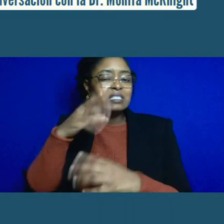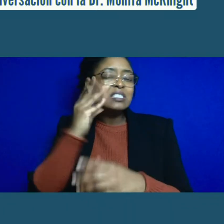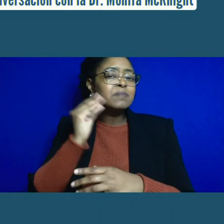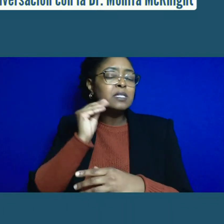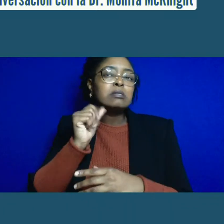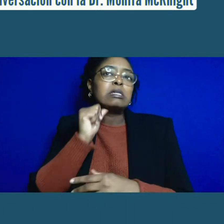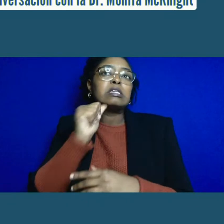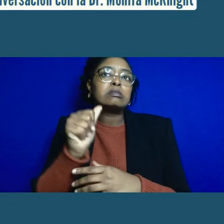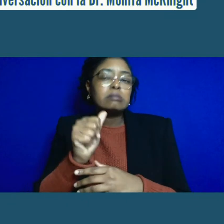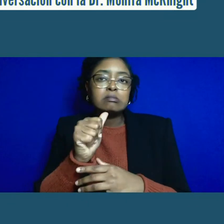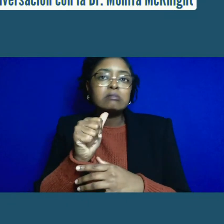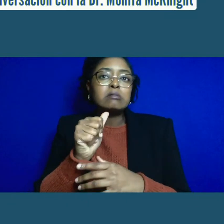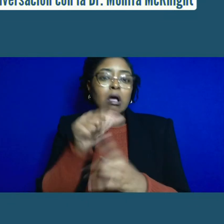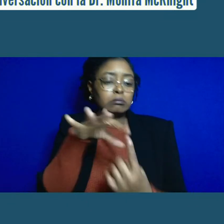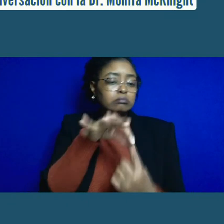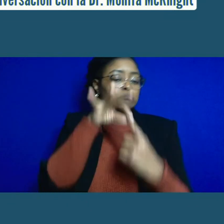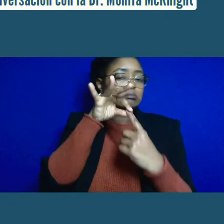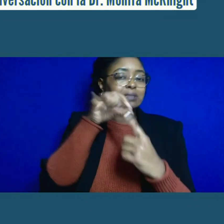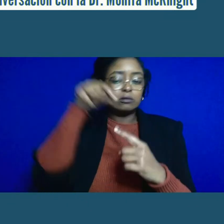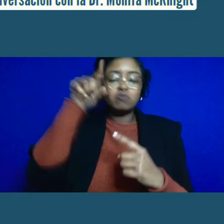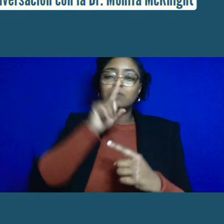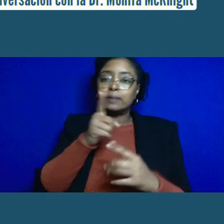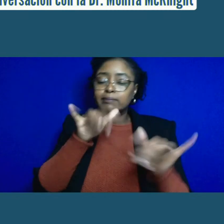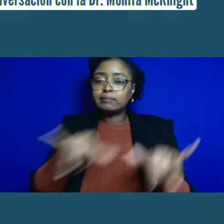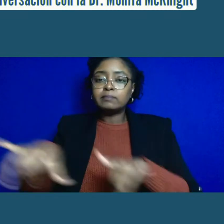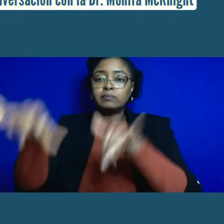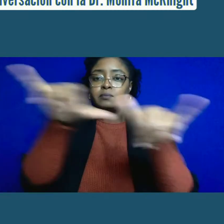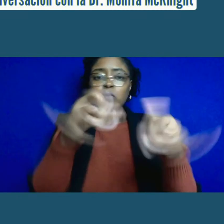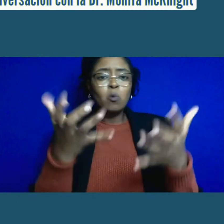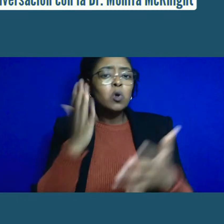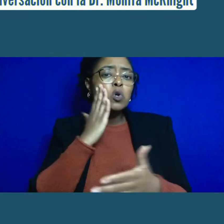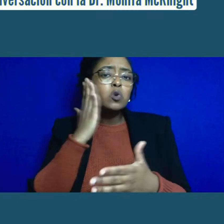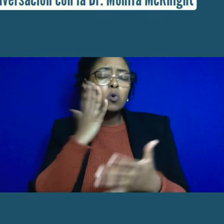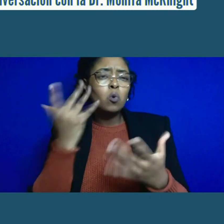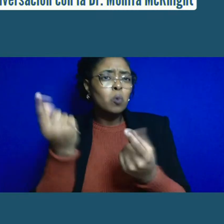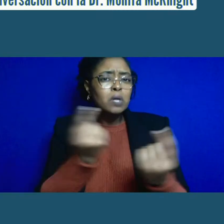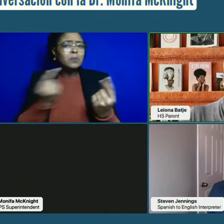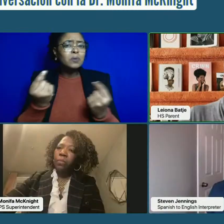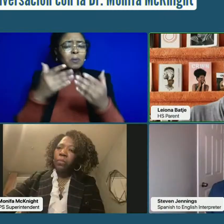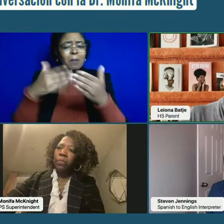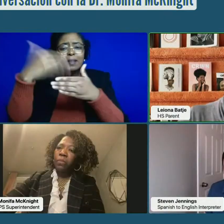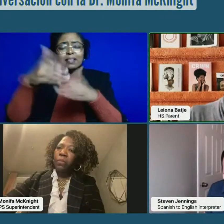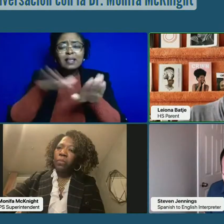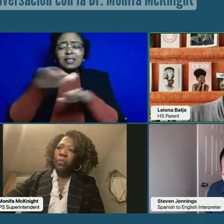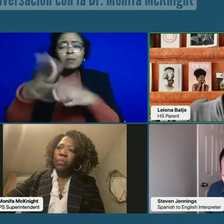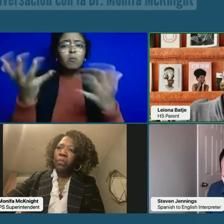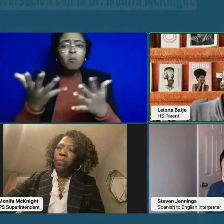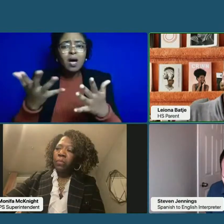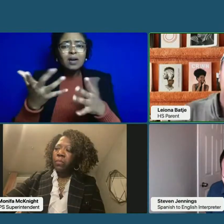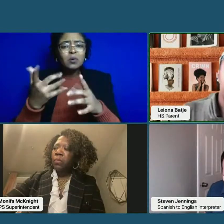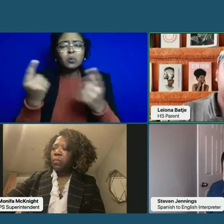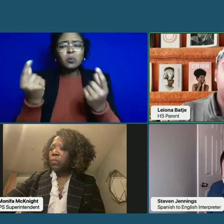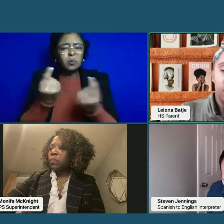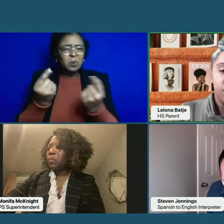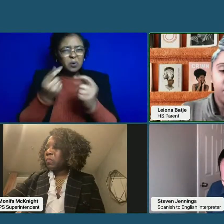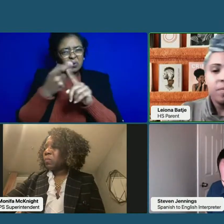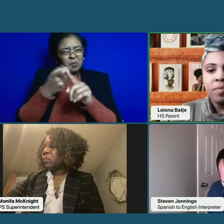also realizing that this experience is not uncommon. And so we want to know what do we do